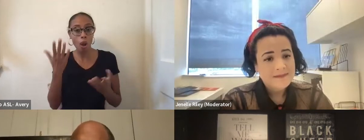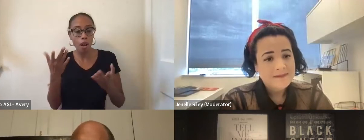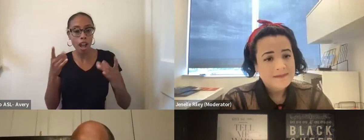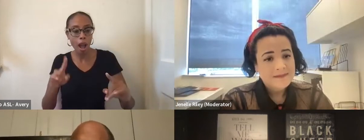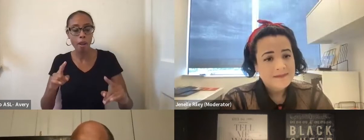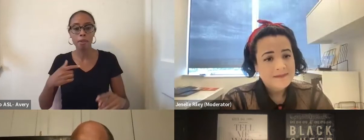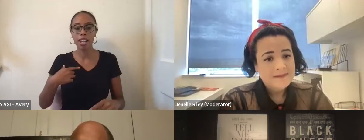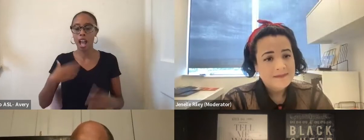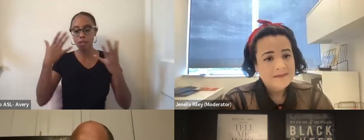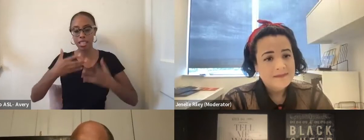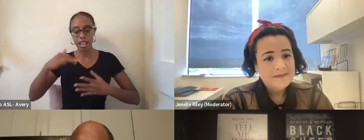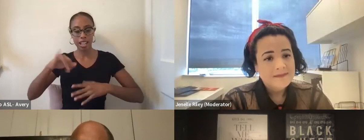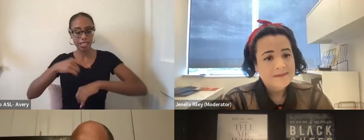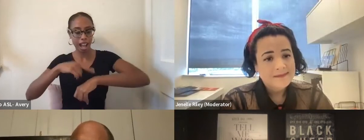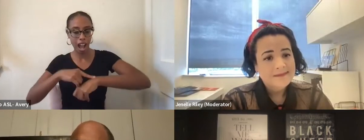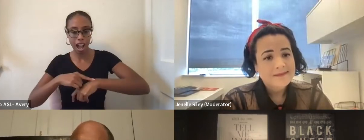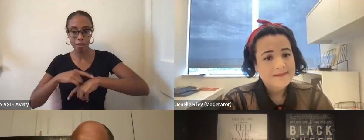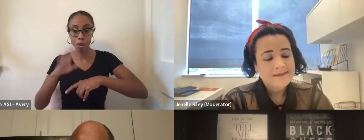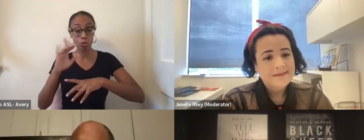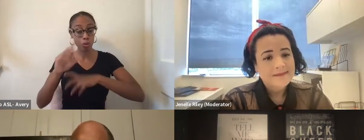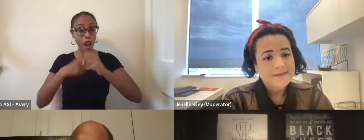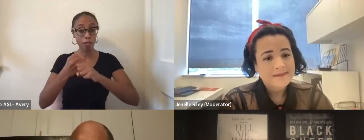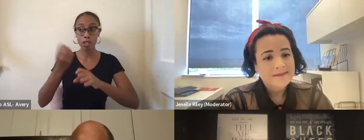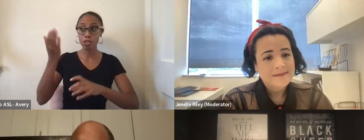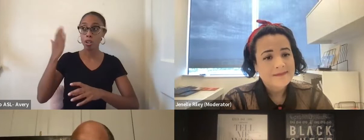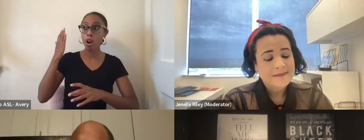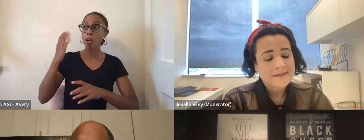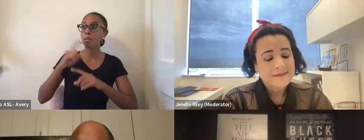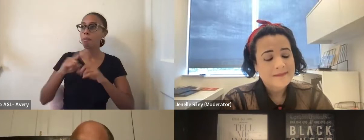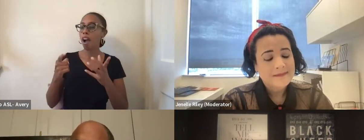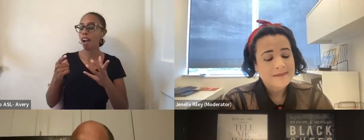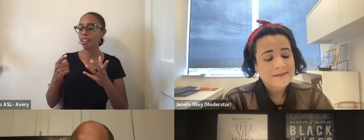Even the wedding, someone told me about the wedding.